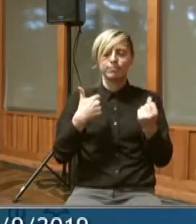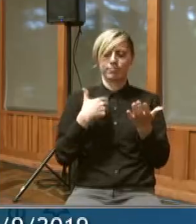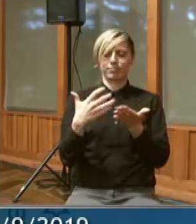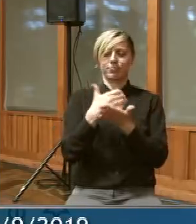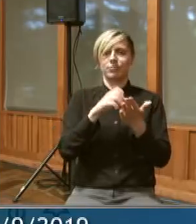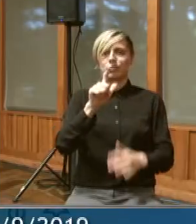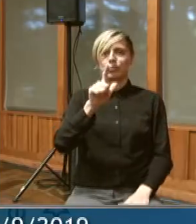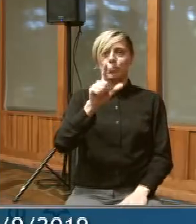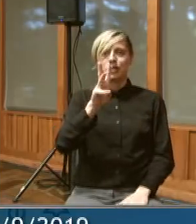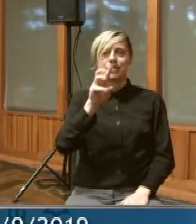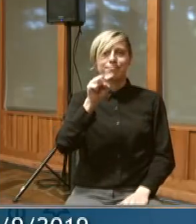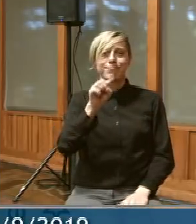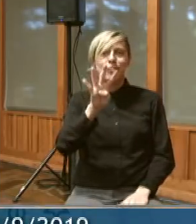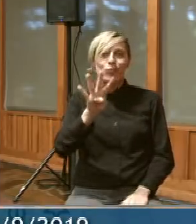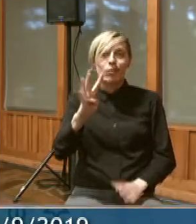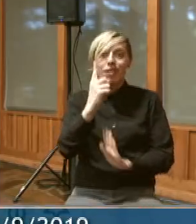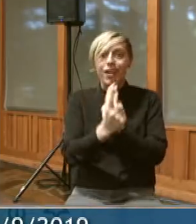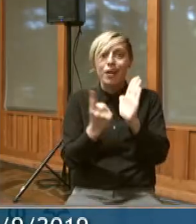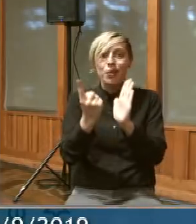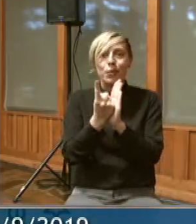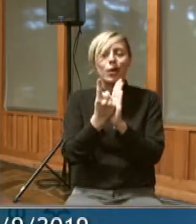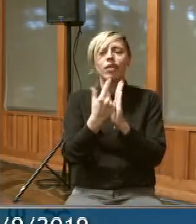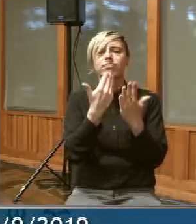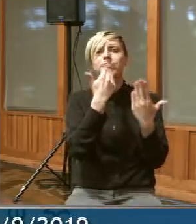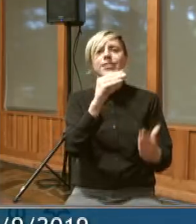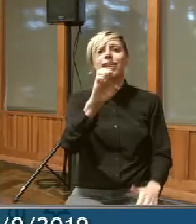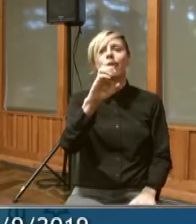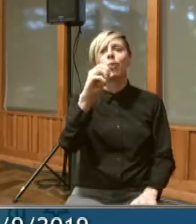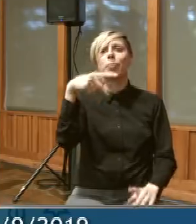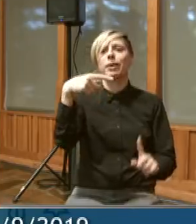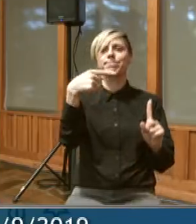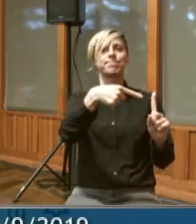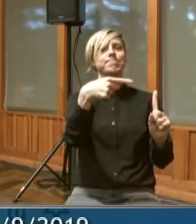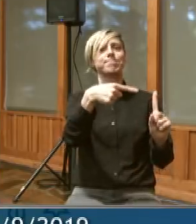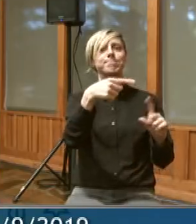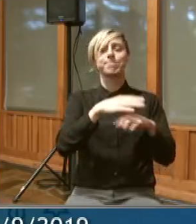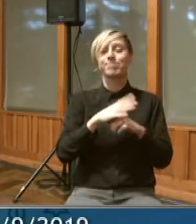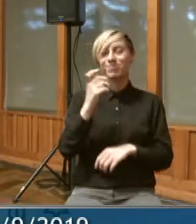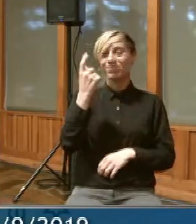I NOW HAVE A PLACE TO LIVE, A CAR OF MY OWN THAT HAS INSURANCE. I MAKE 26.44 AN HOUR ALL BECAUSE